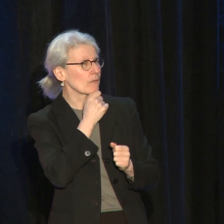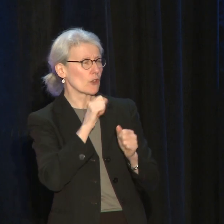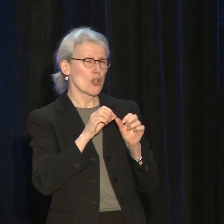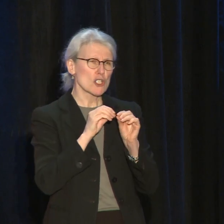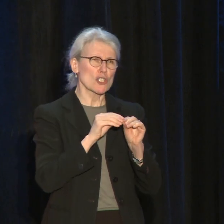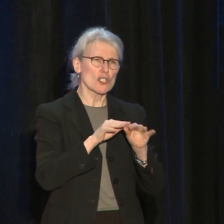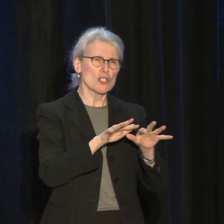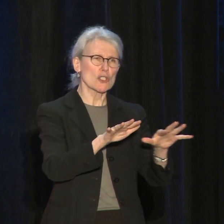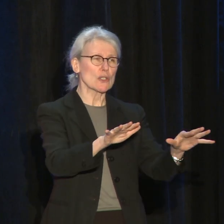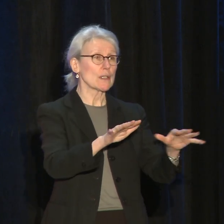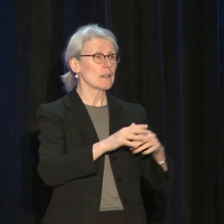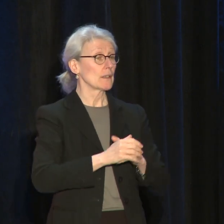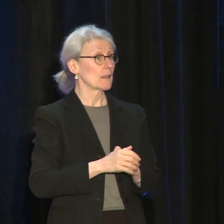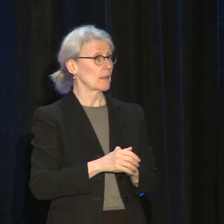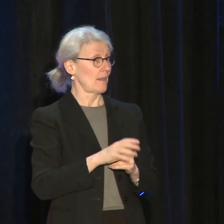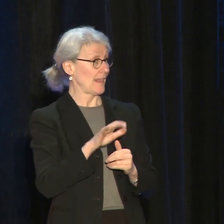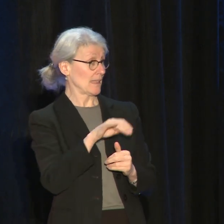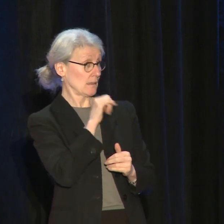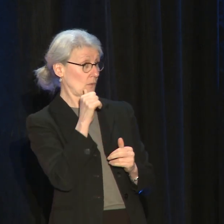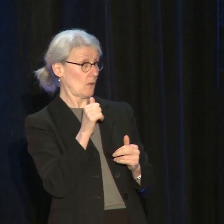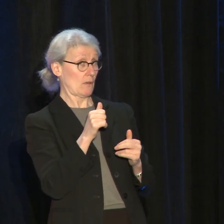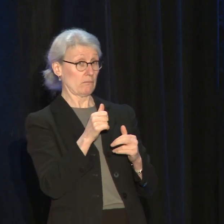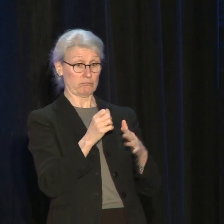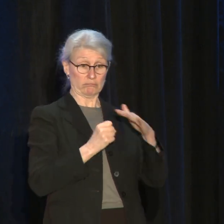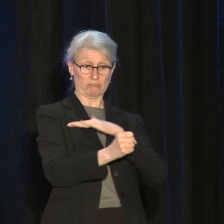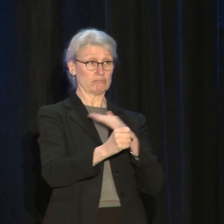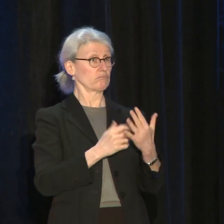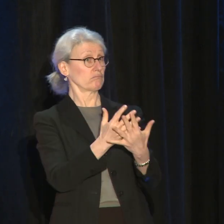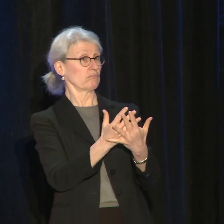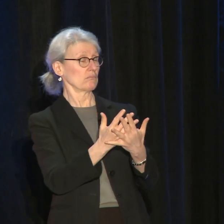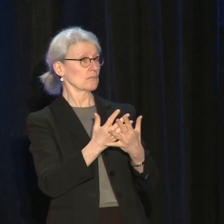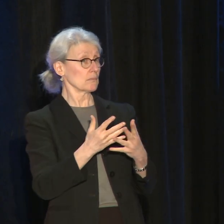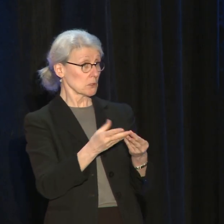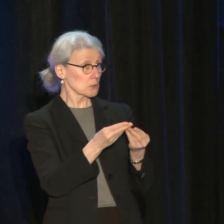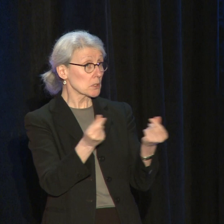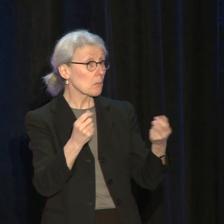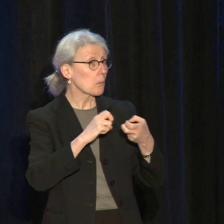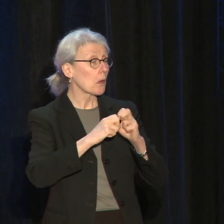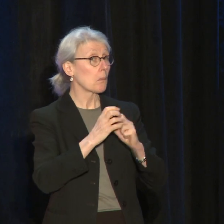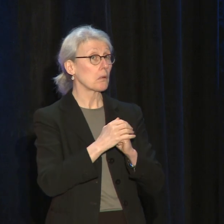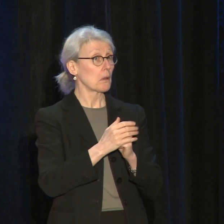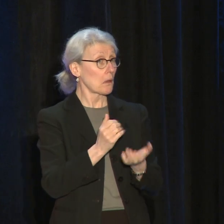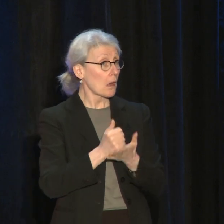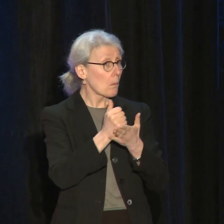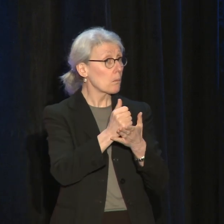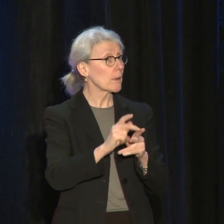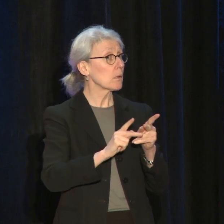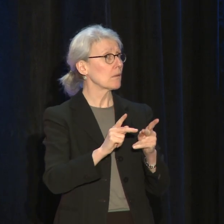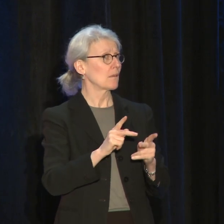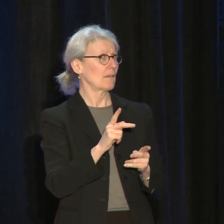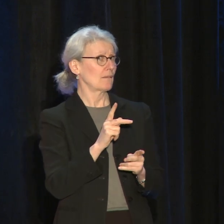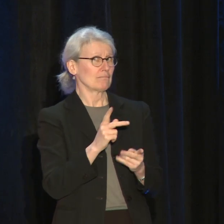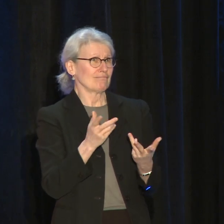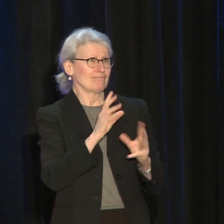solving social problems. It's not meeting human needs, it's doing just the opposite. But that